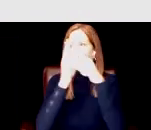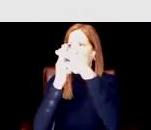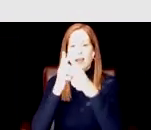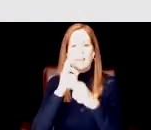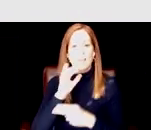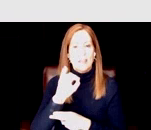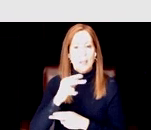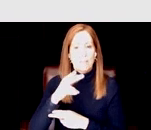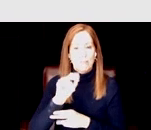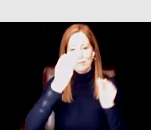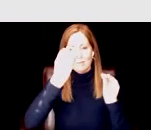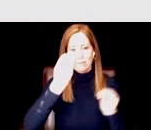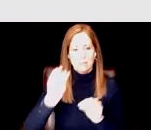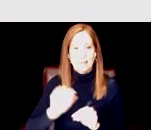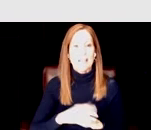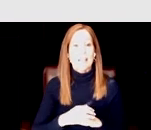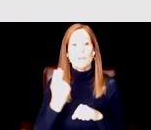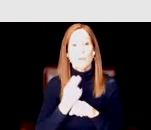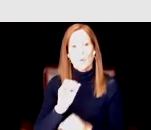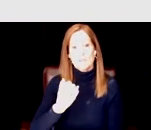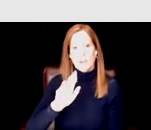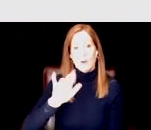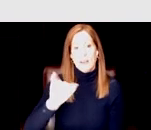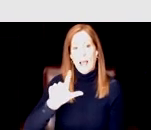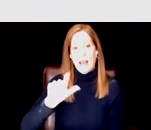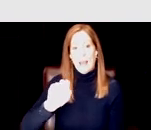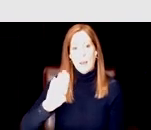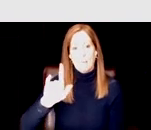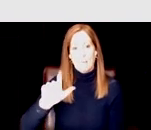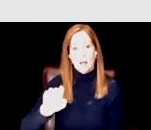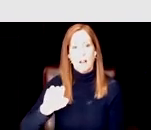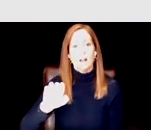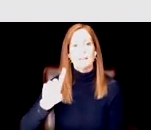If you use the "aria-labelledby" attributes, specifying the unique identifiers